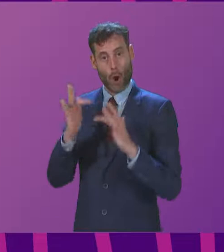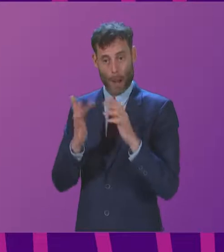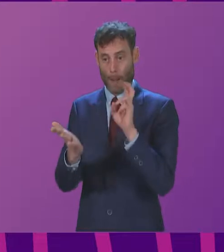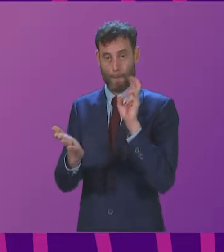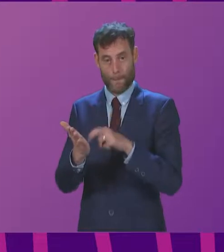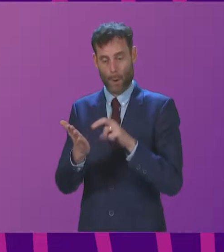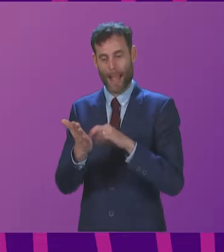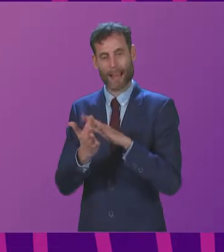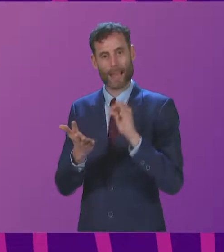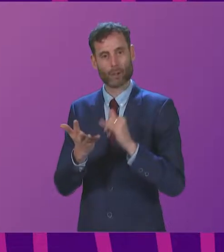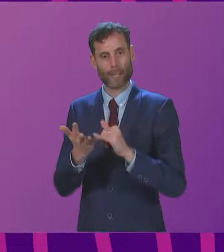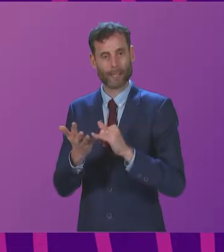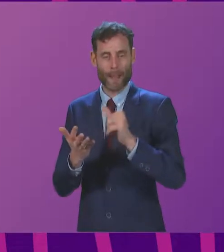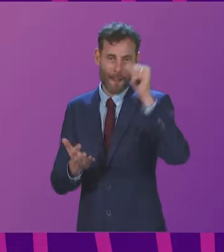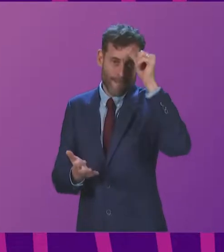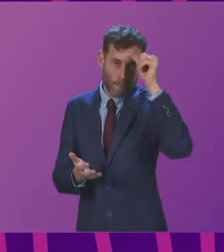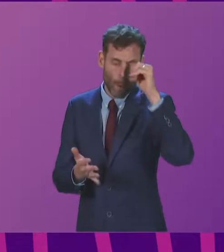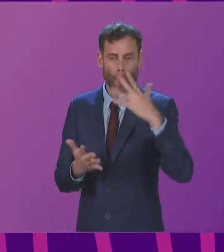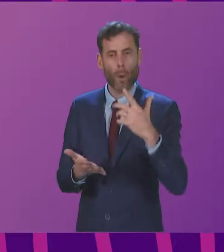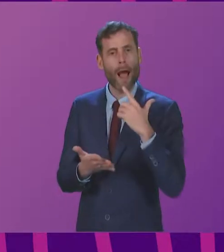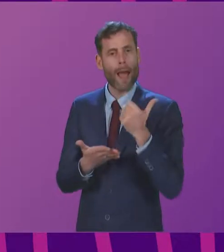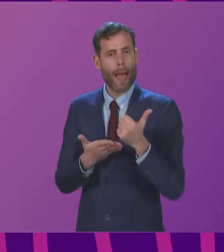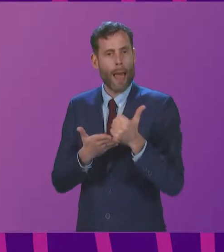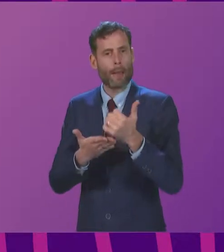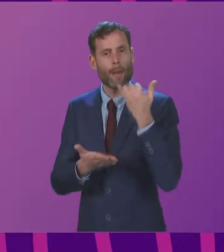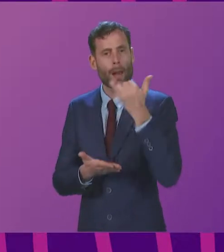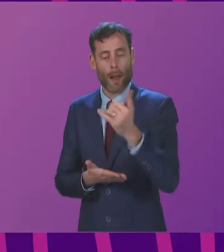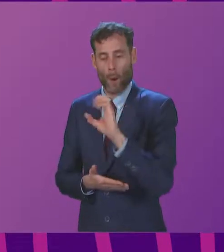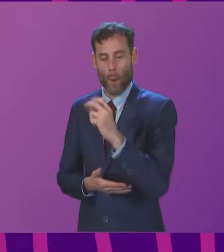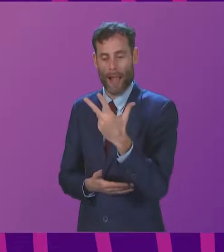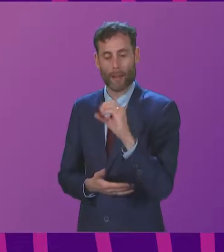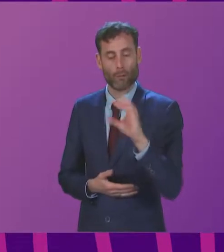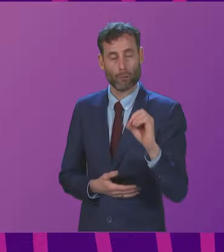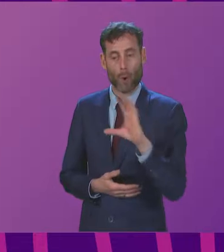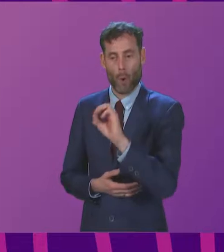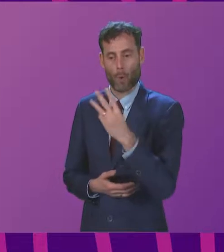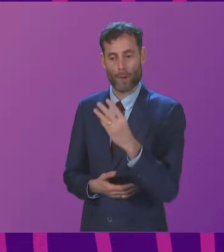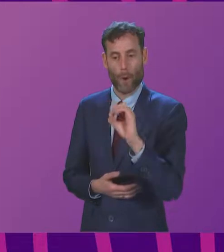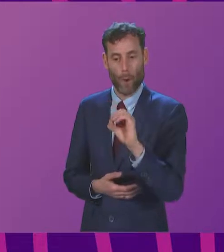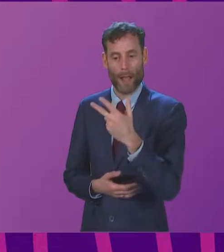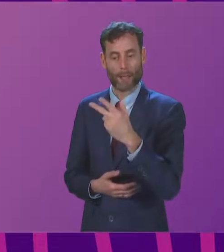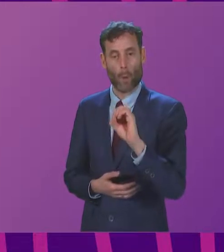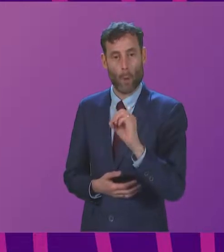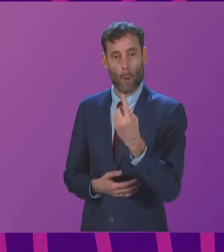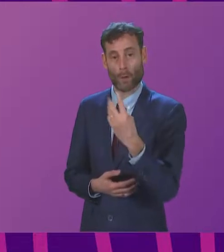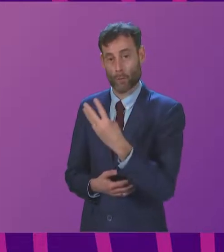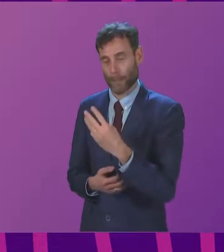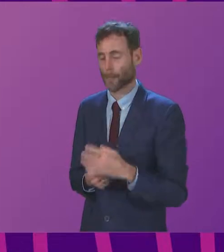via the helpline. The helpline number is 0800 030 8013. People who live in many parts of the